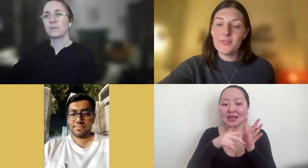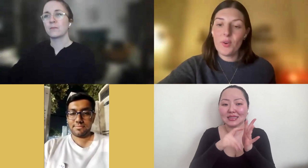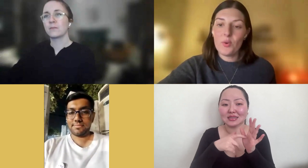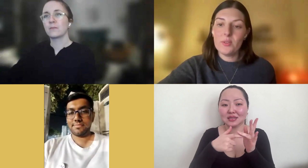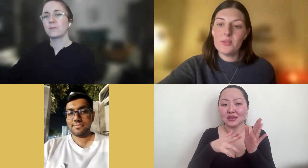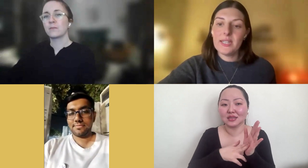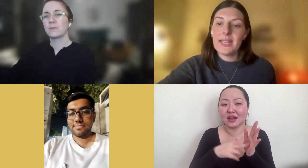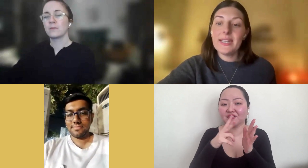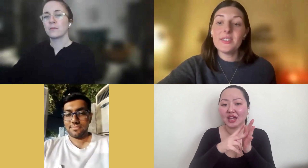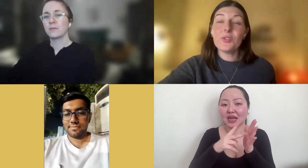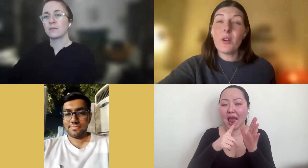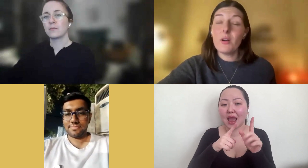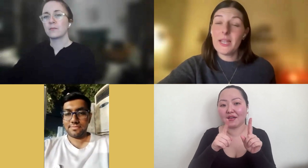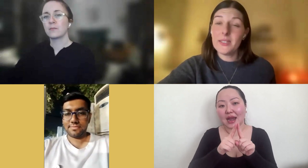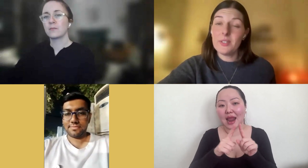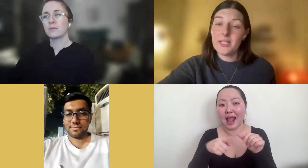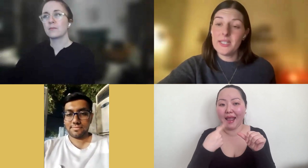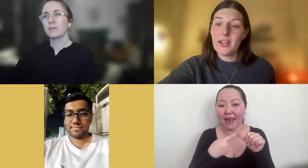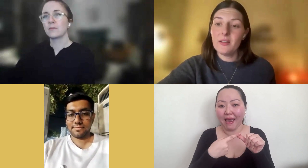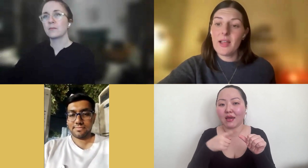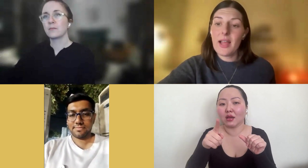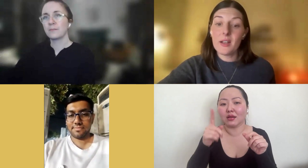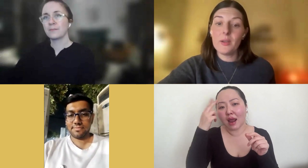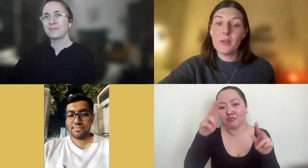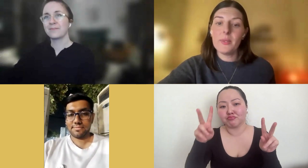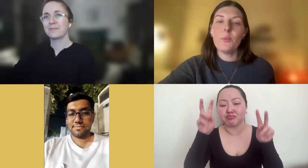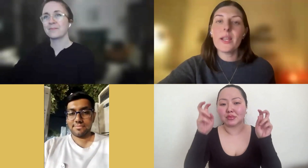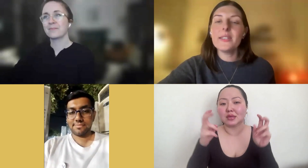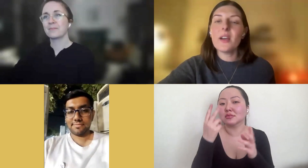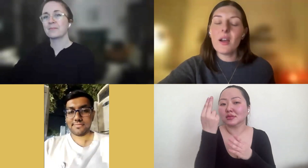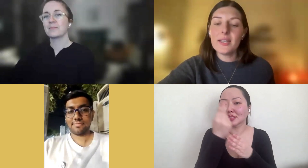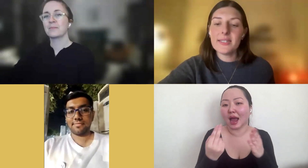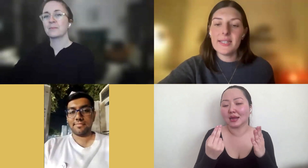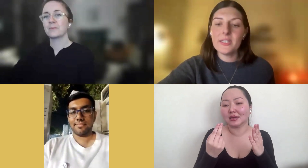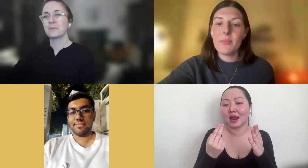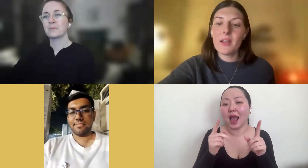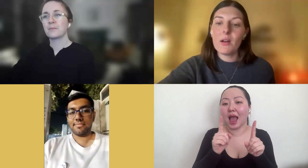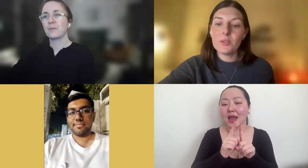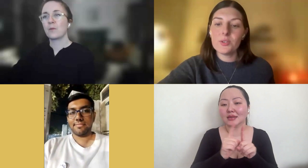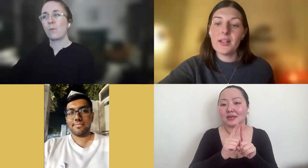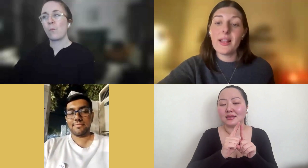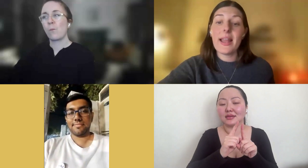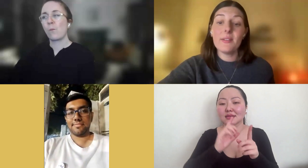of Access for All, and a trailblazer in India and globally, and working tirelessly to make cultural